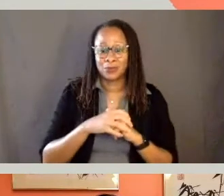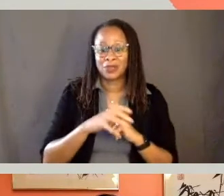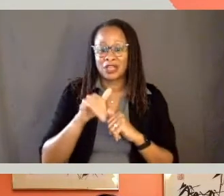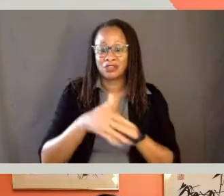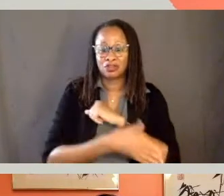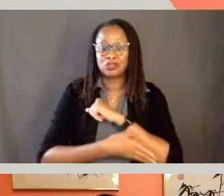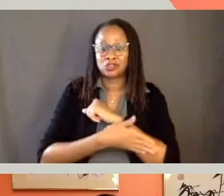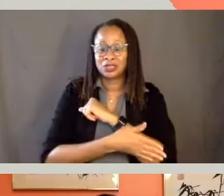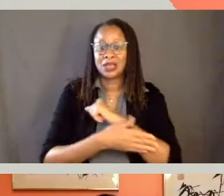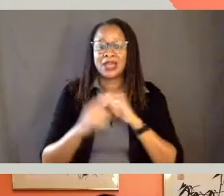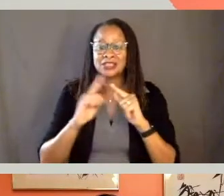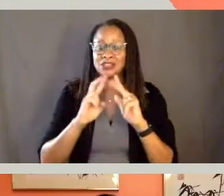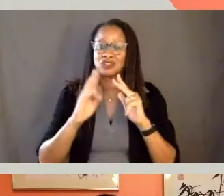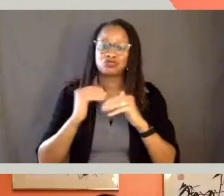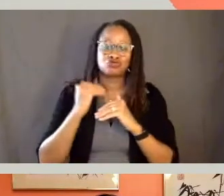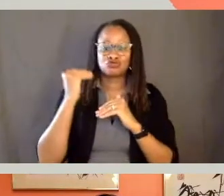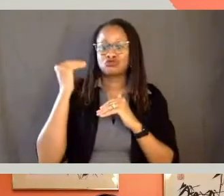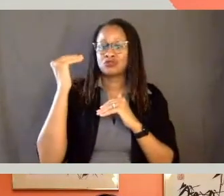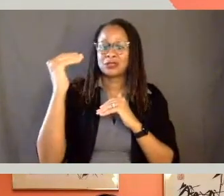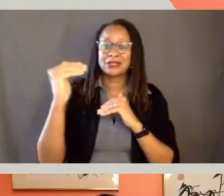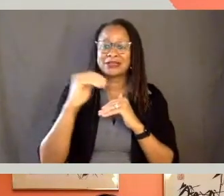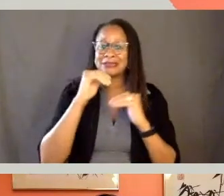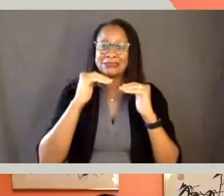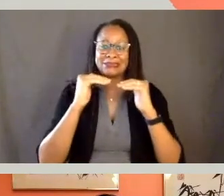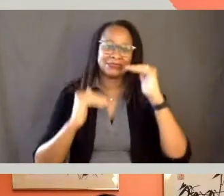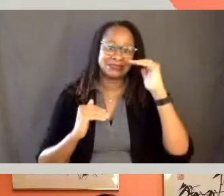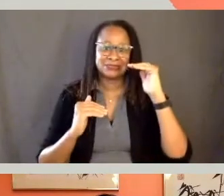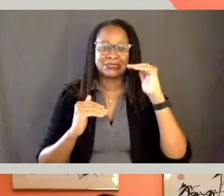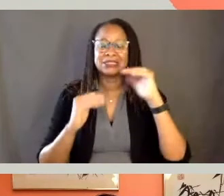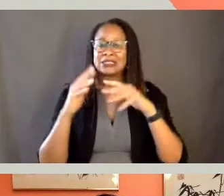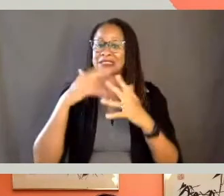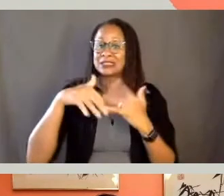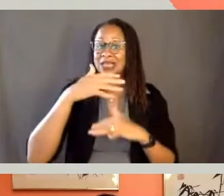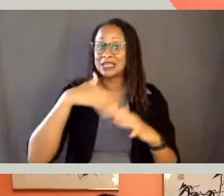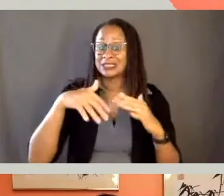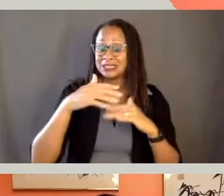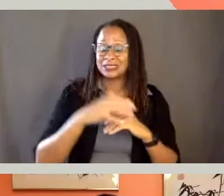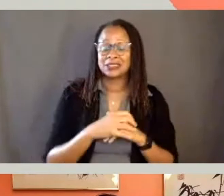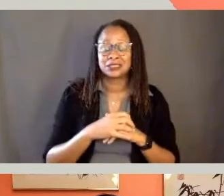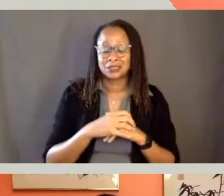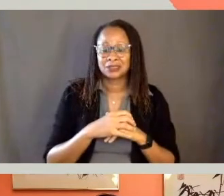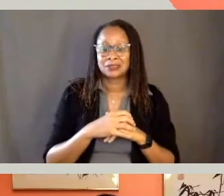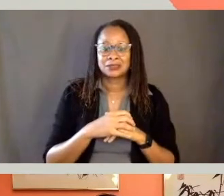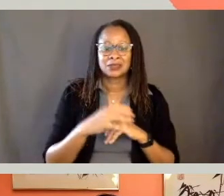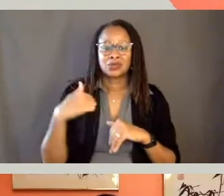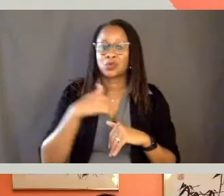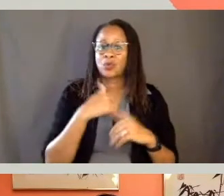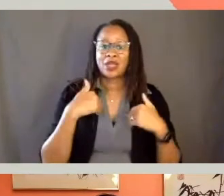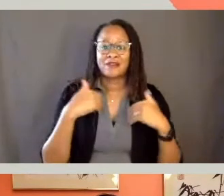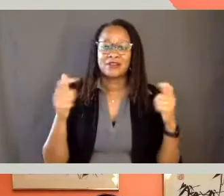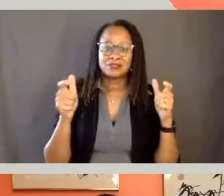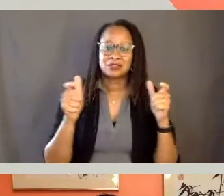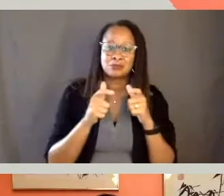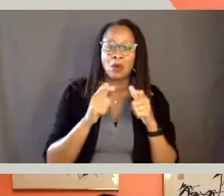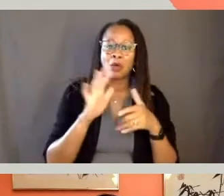extremely in equal unequal society. You've got a very small middle class.